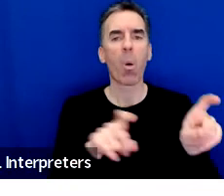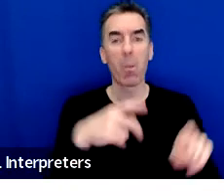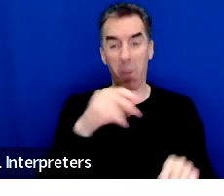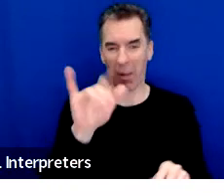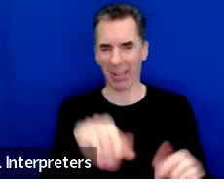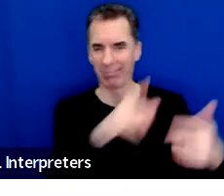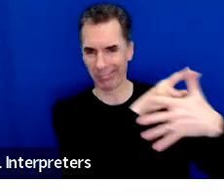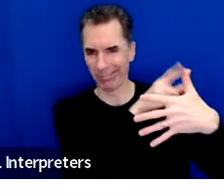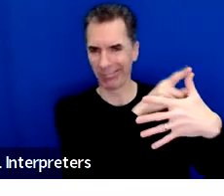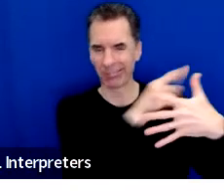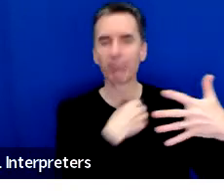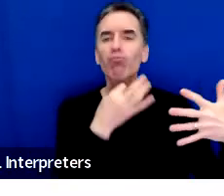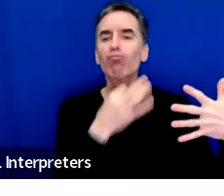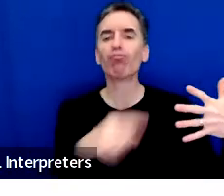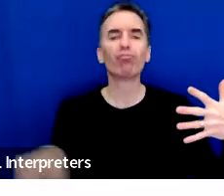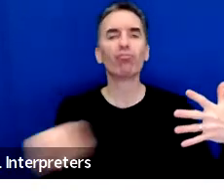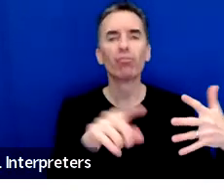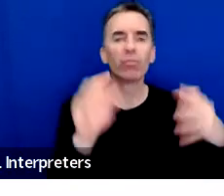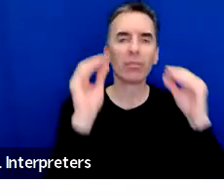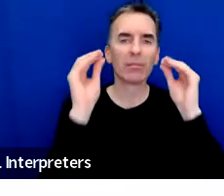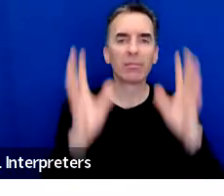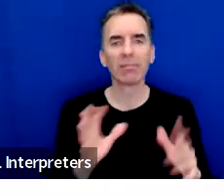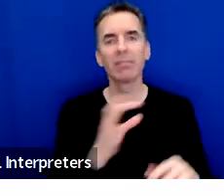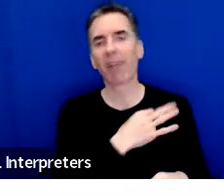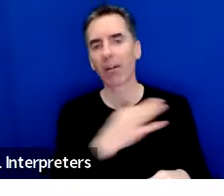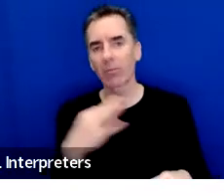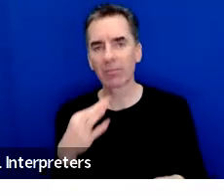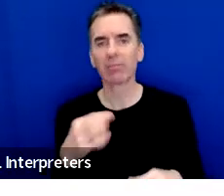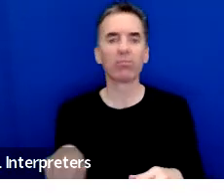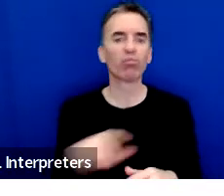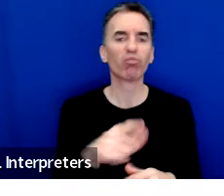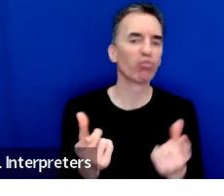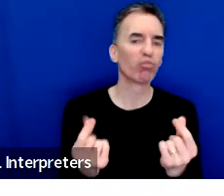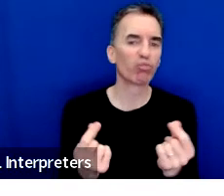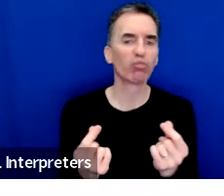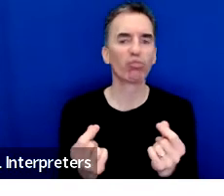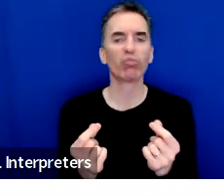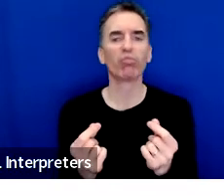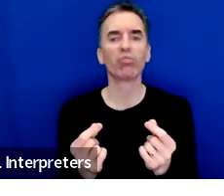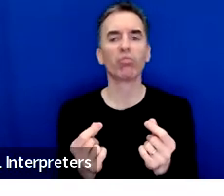what faculty, what instructors are doing in their courses. I'm always interested to know what resources faculty are using.